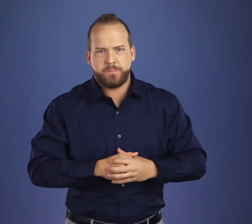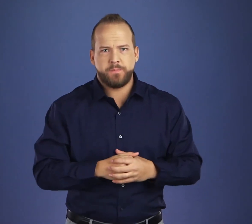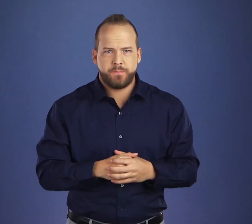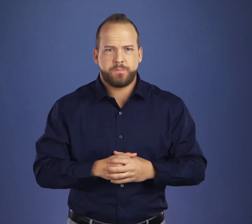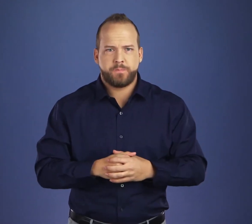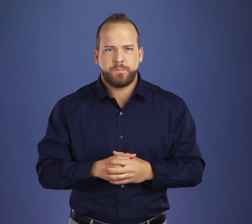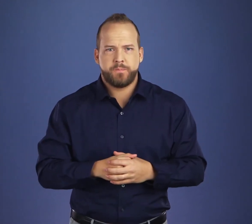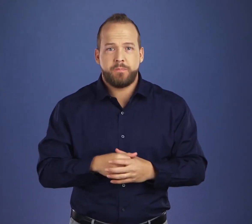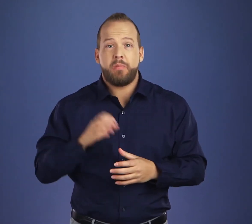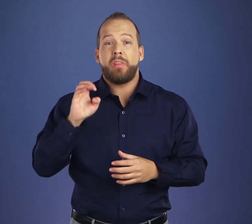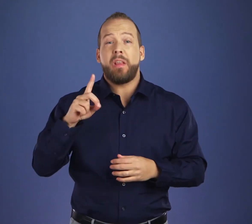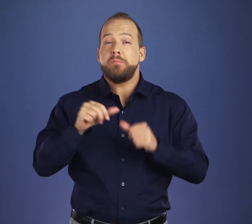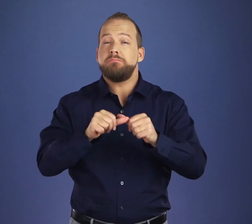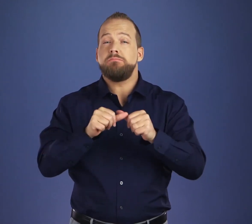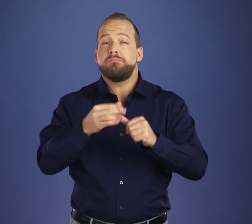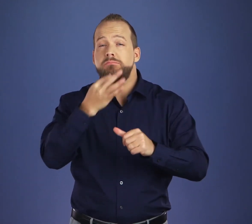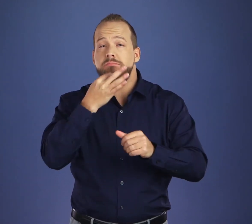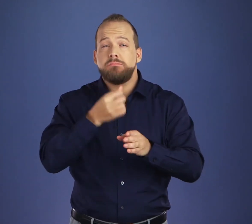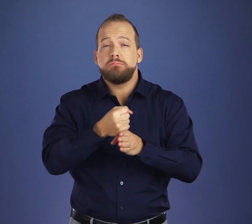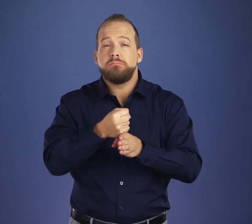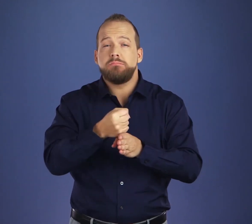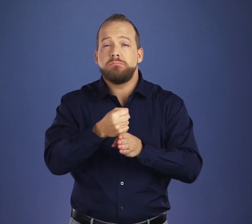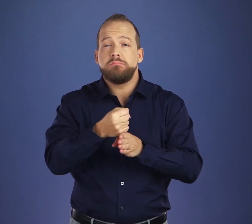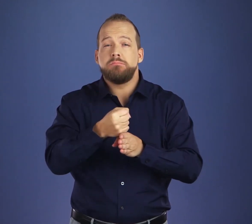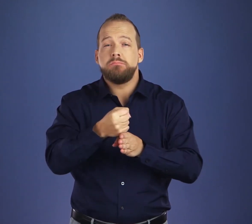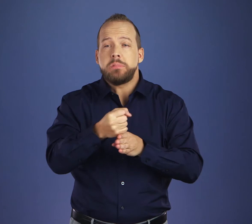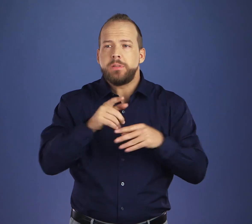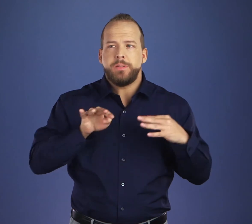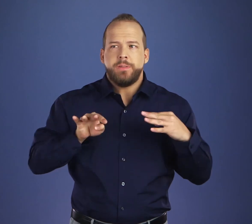Distressingly enough, Ed proceeded to stay sober.